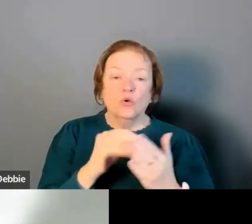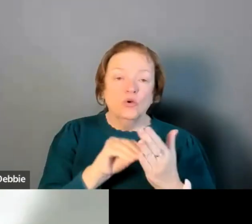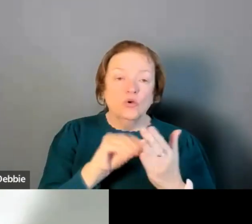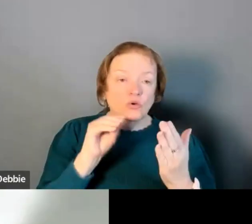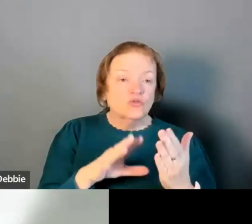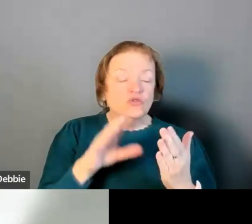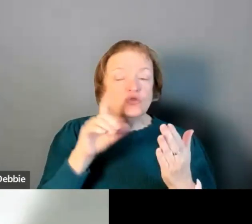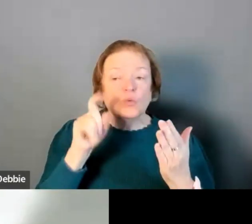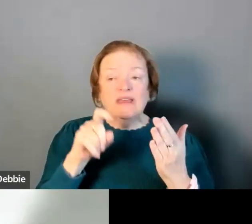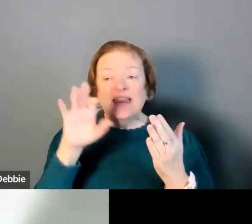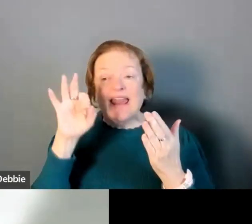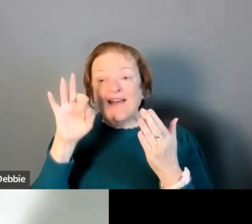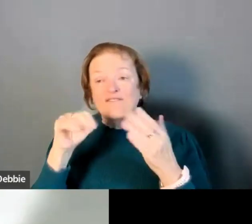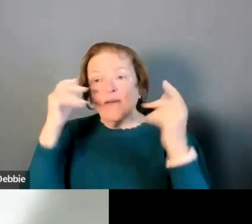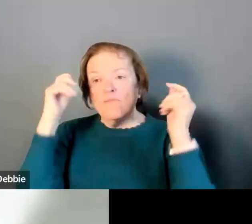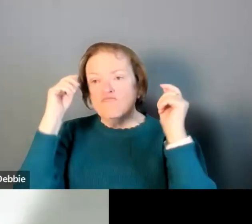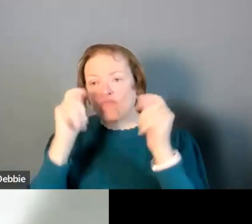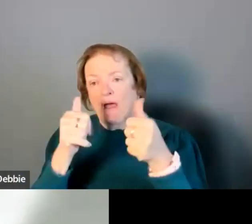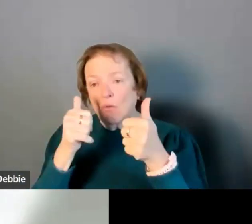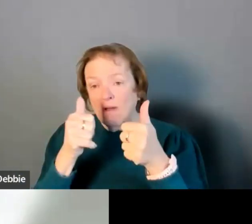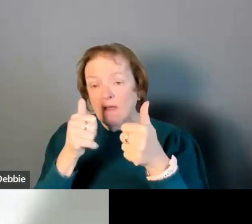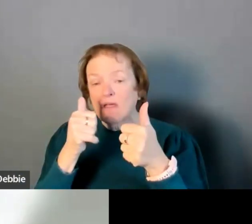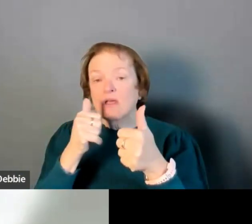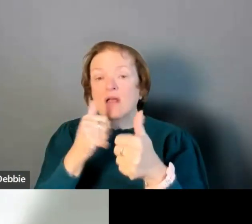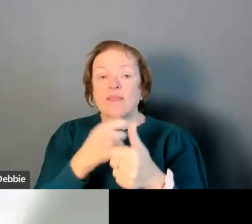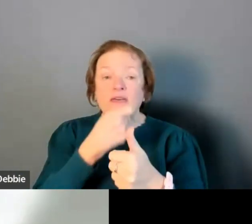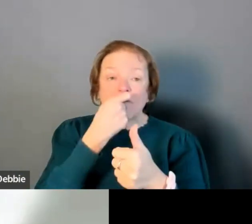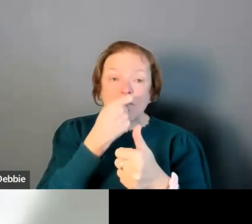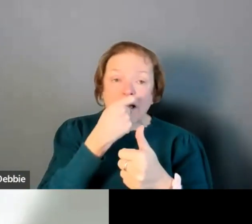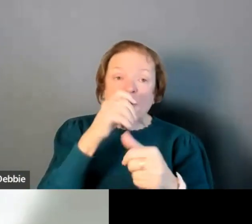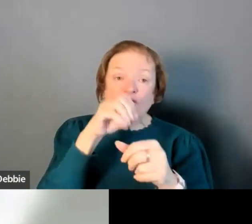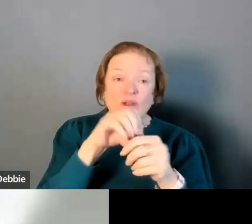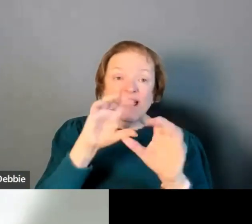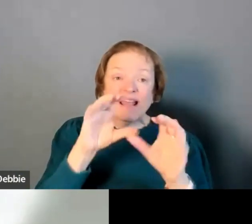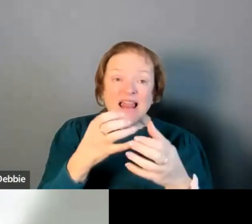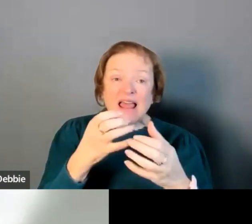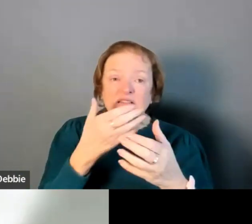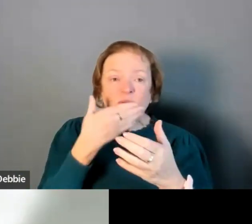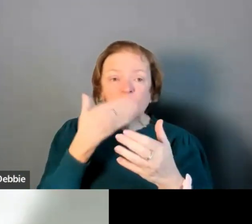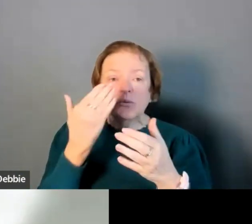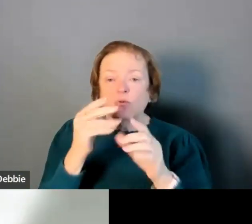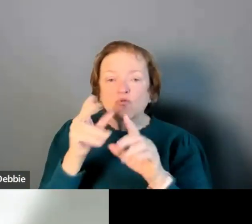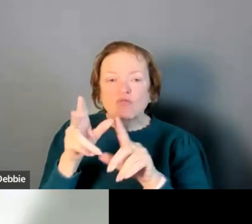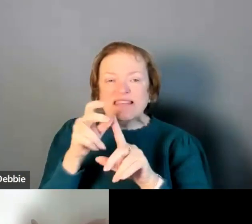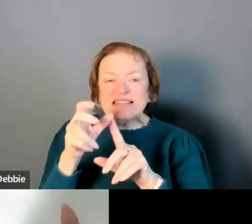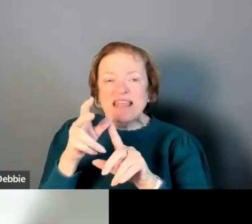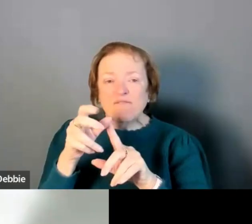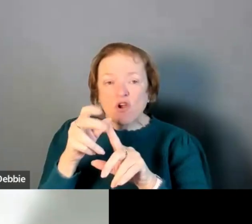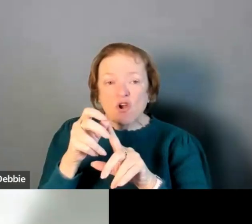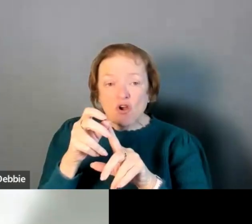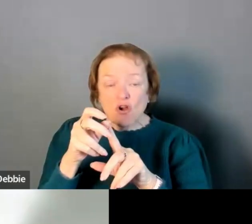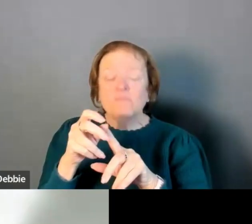FM right away, there's a microphone in class, we do not have a receiver. Here you go, you are ready to go. And if they do send in for repair,